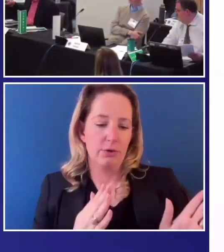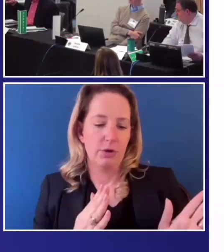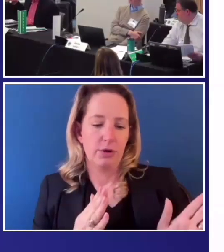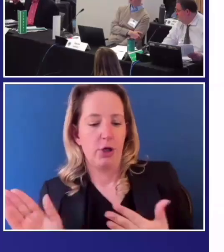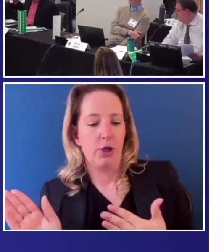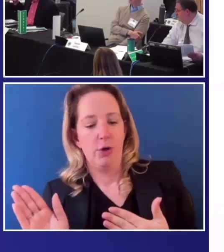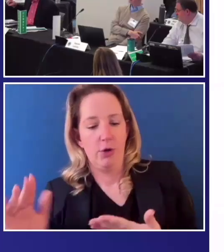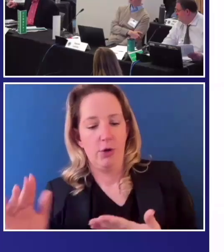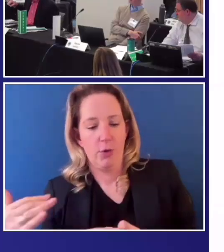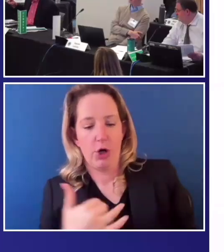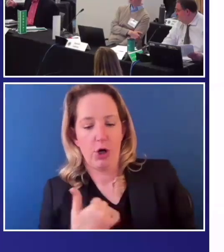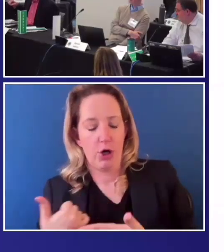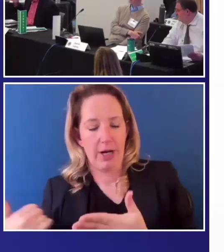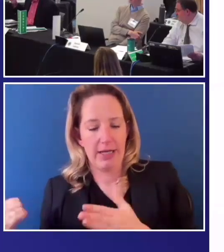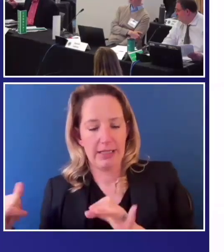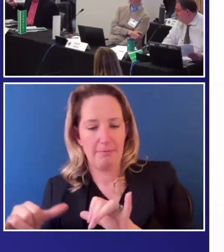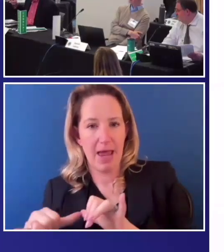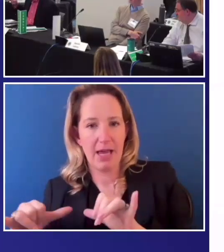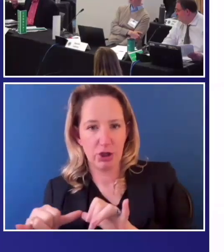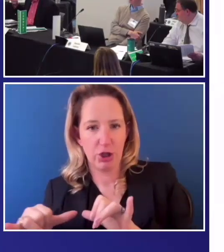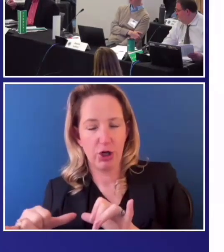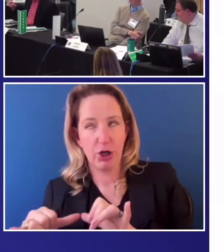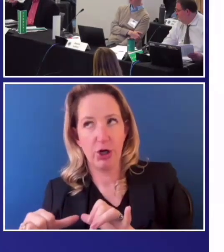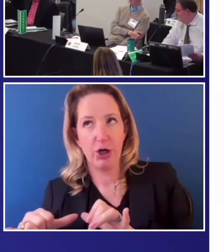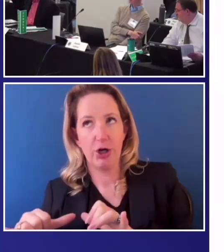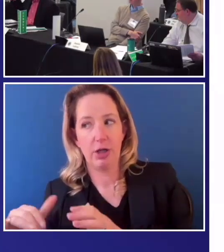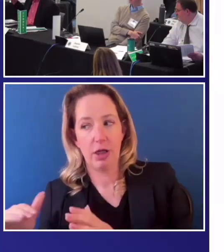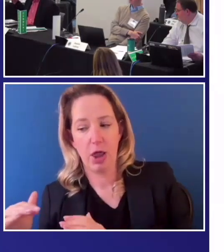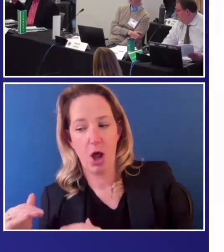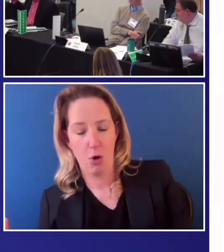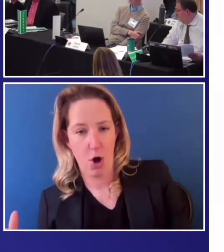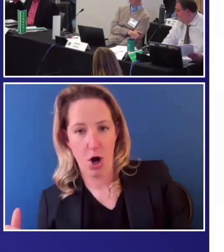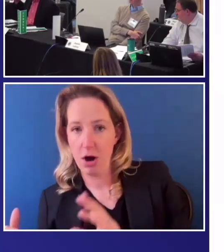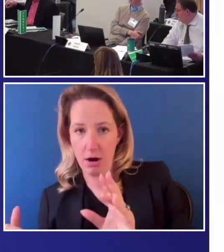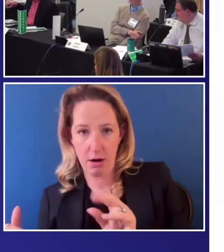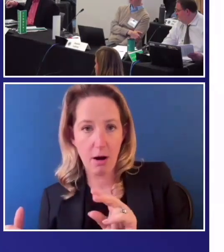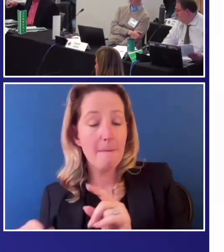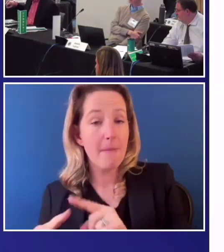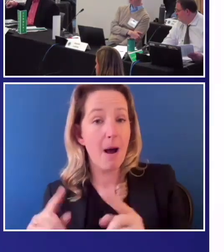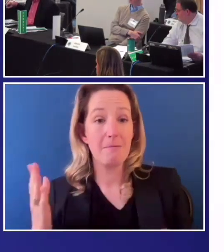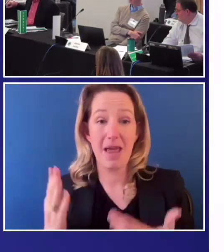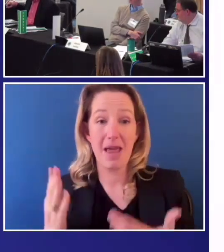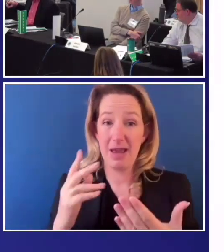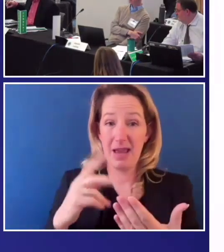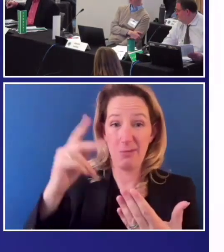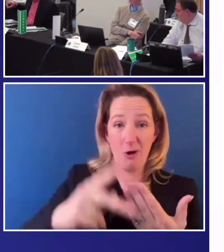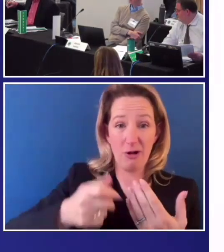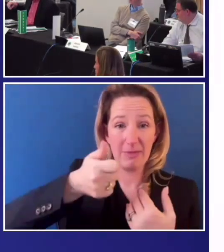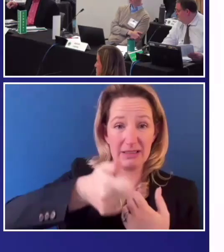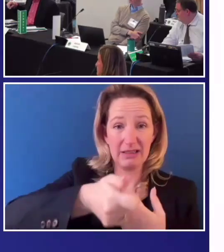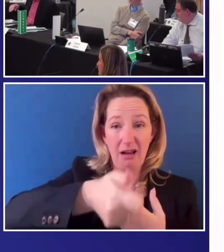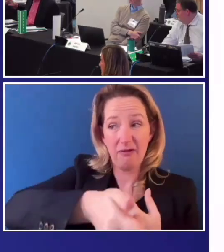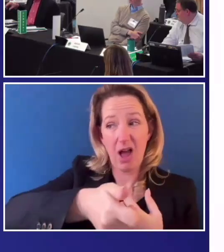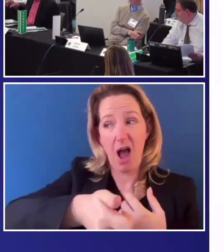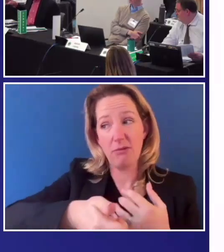It's, it's skewing an earning measure higher for a program that by the letter of